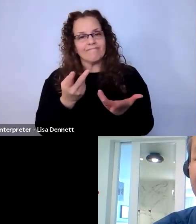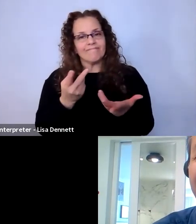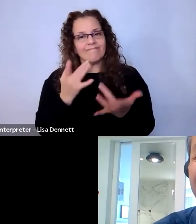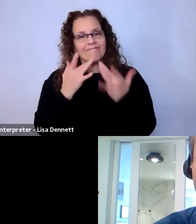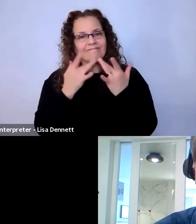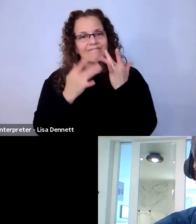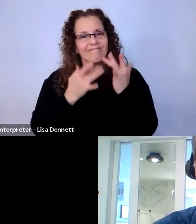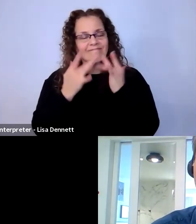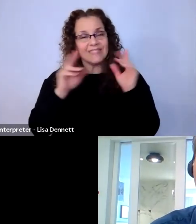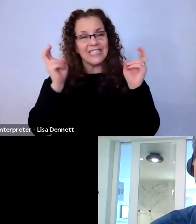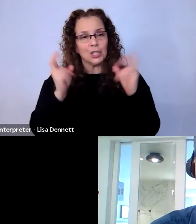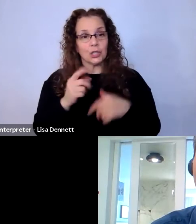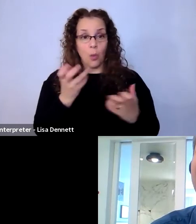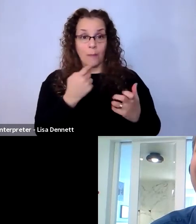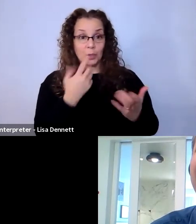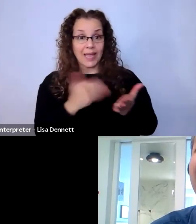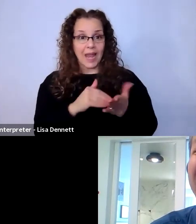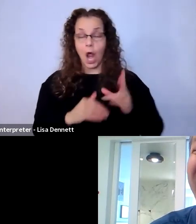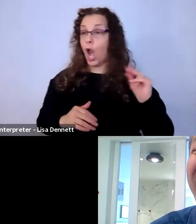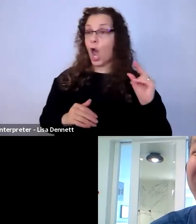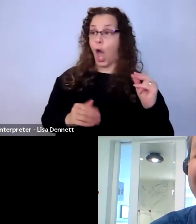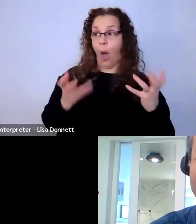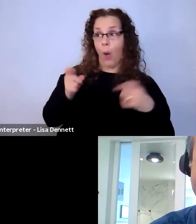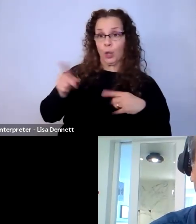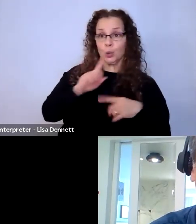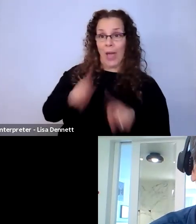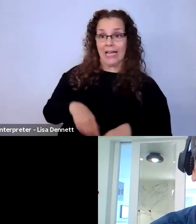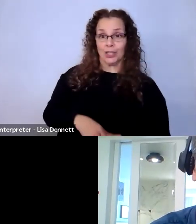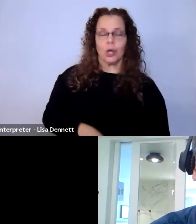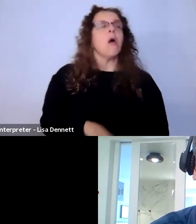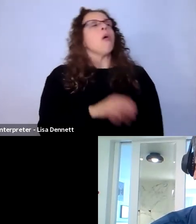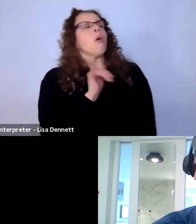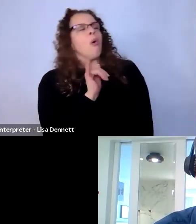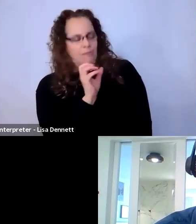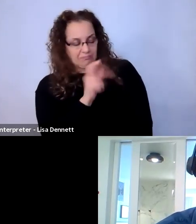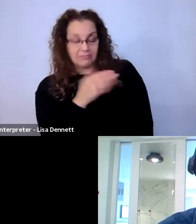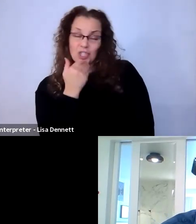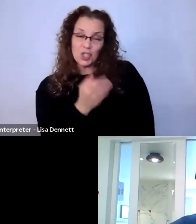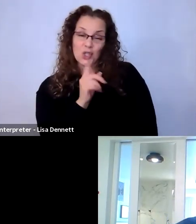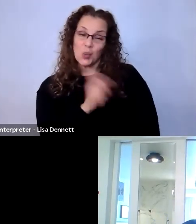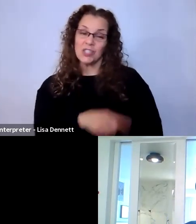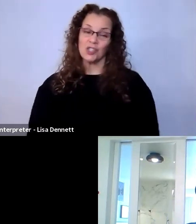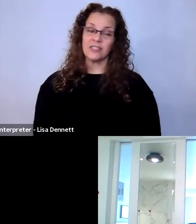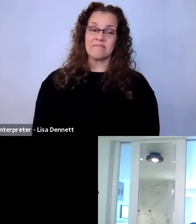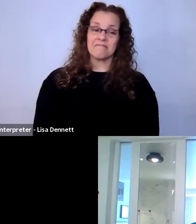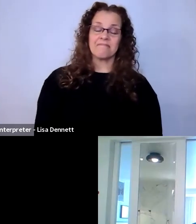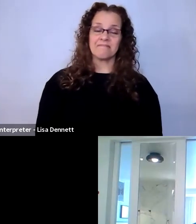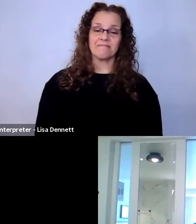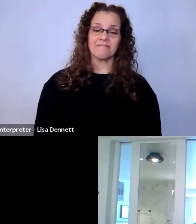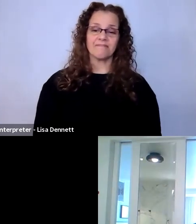Let me repeat that. Jennison Asuncion: No, I want you to take a crack at it. Joe Devon: Oh yeah that's a great question I i've been saying this year.